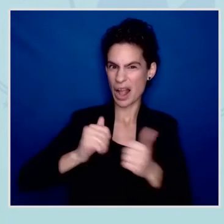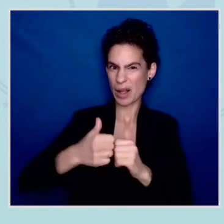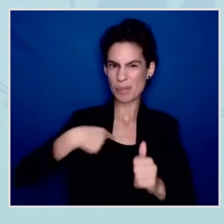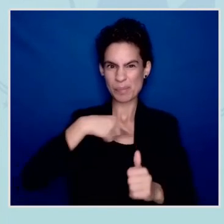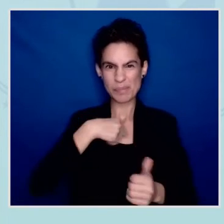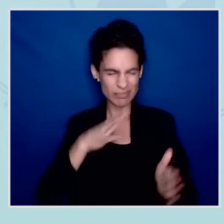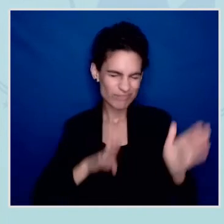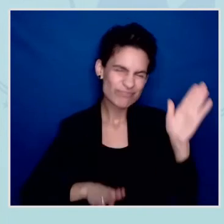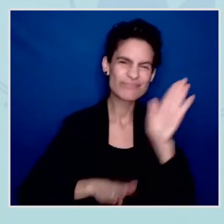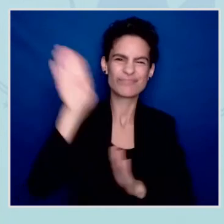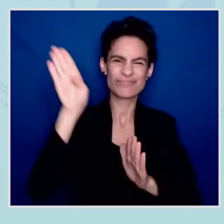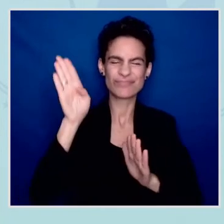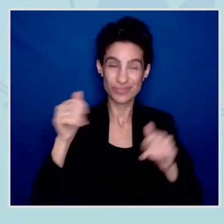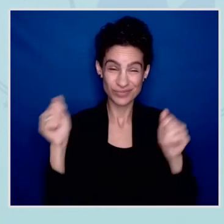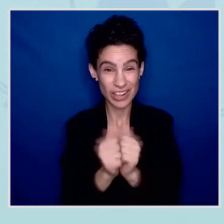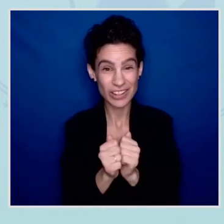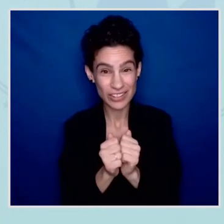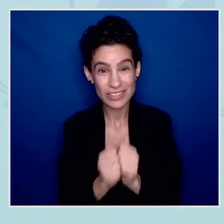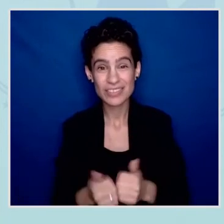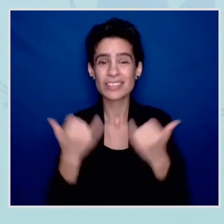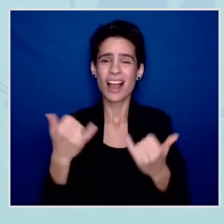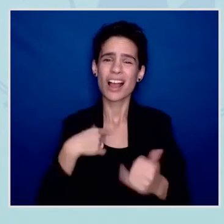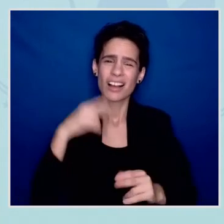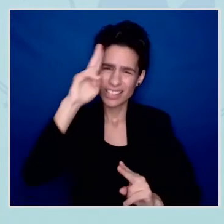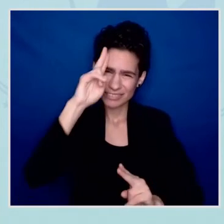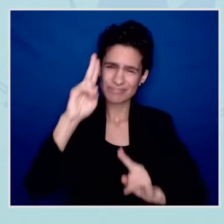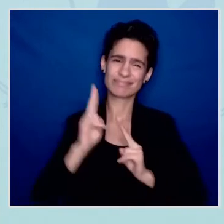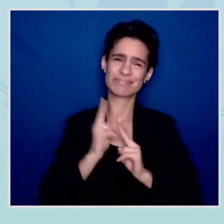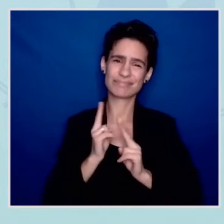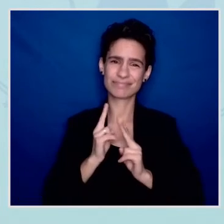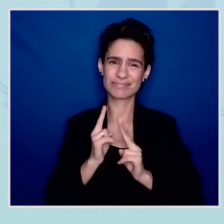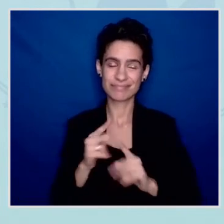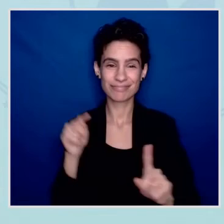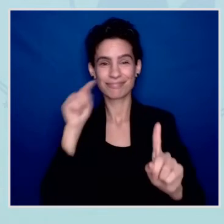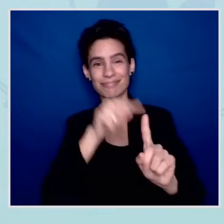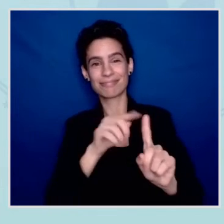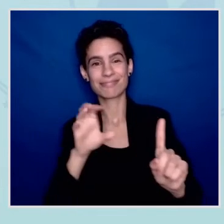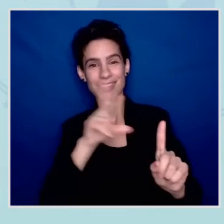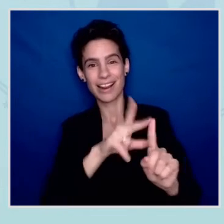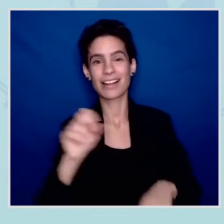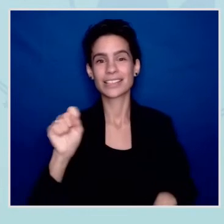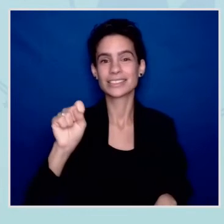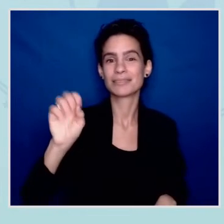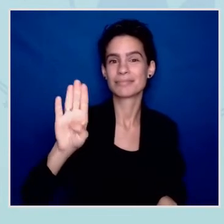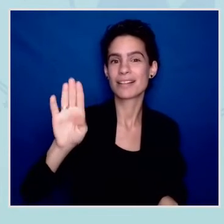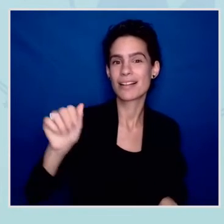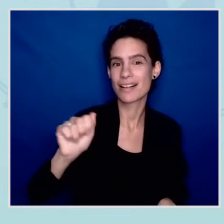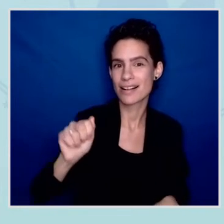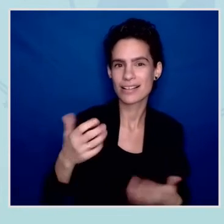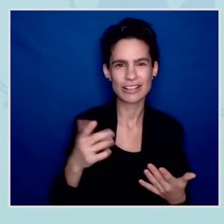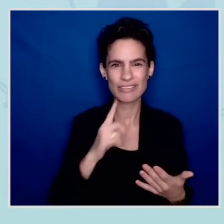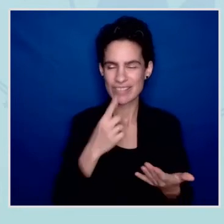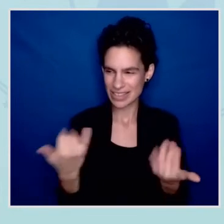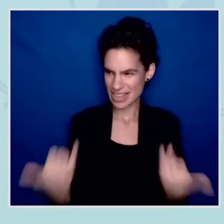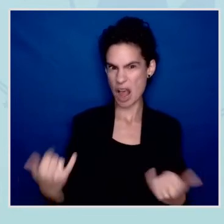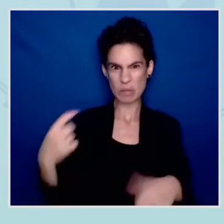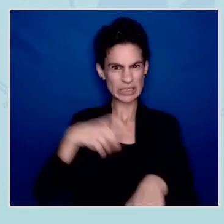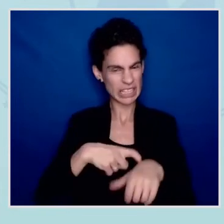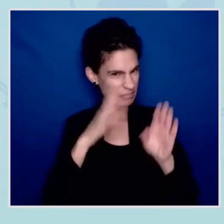WORLD, FOCUSING ON ENSURING THE